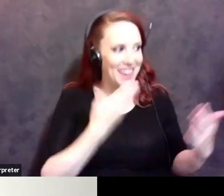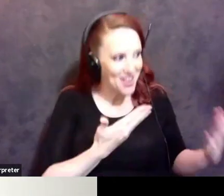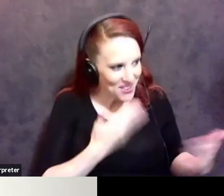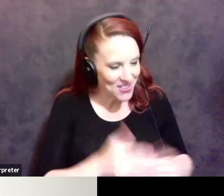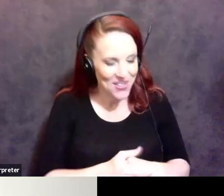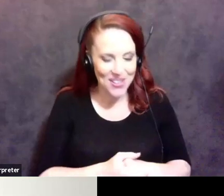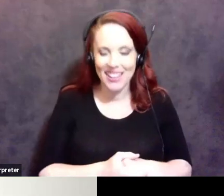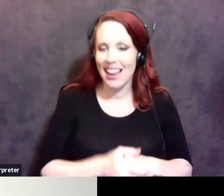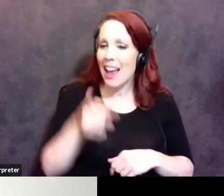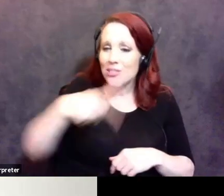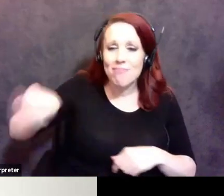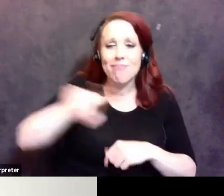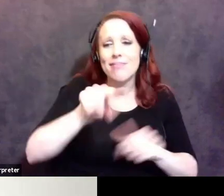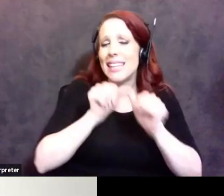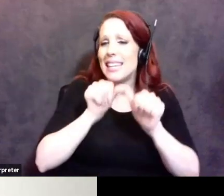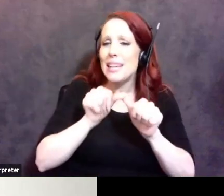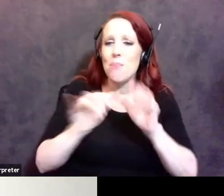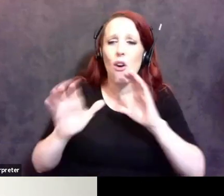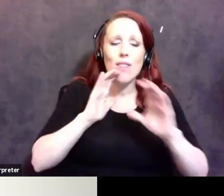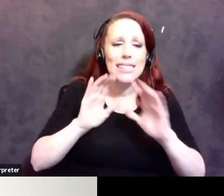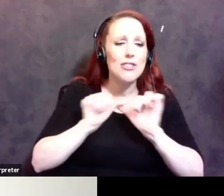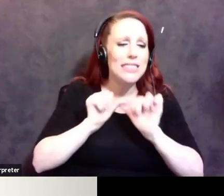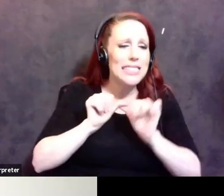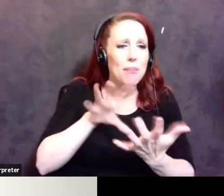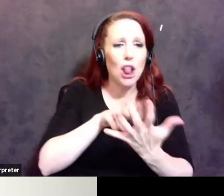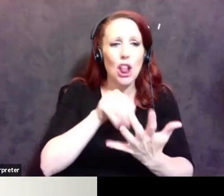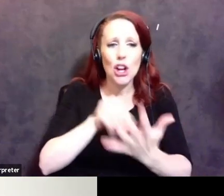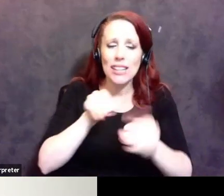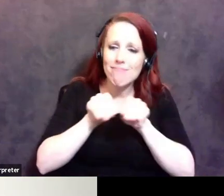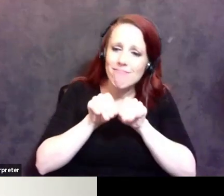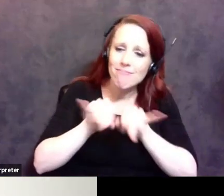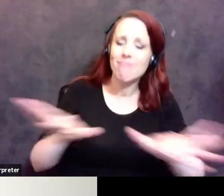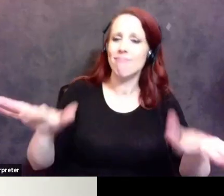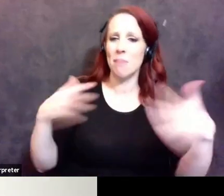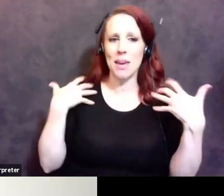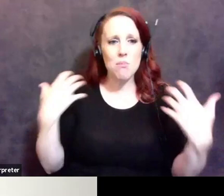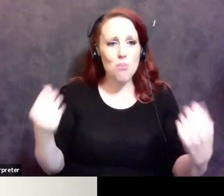and everyone keep this going and keep the conversations and the learning going. Be brave, be courageous